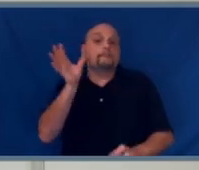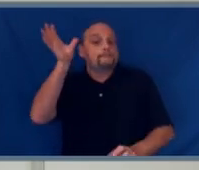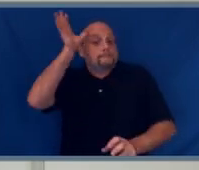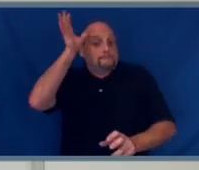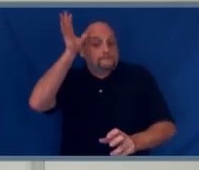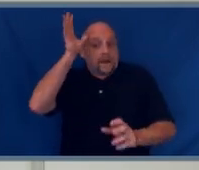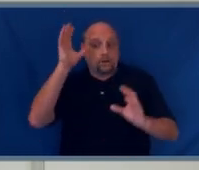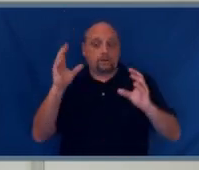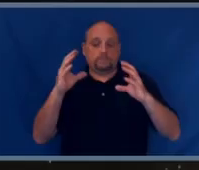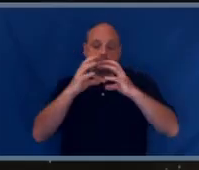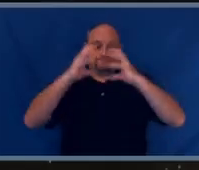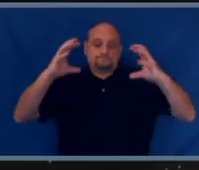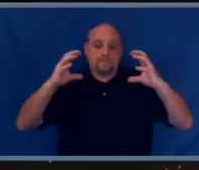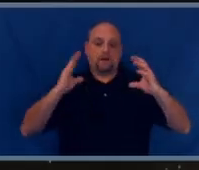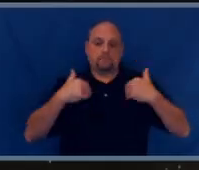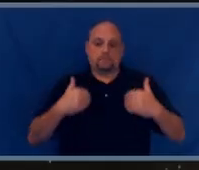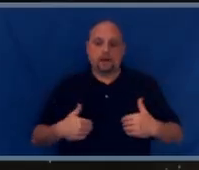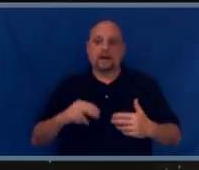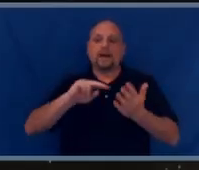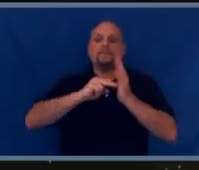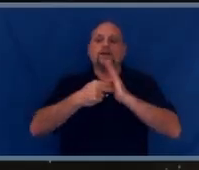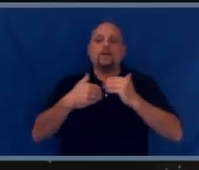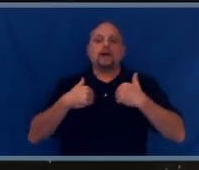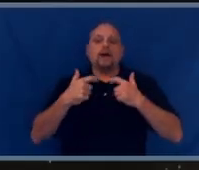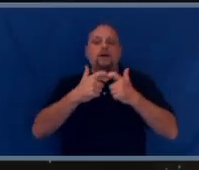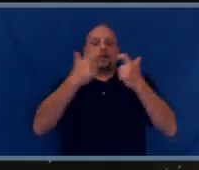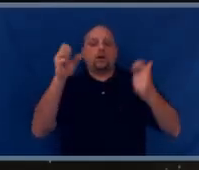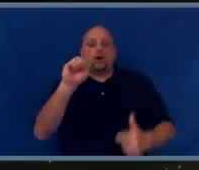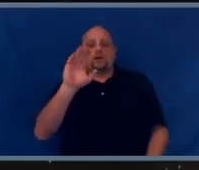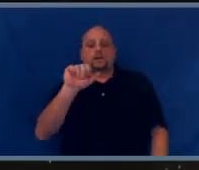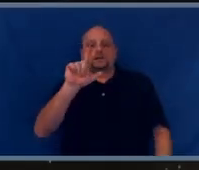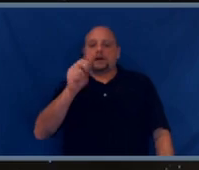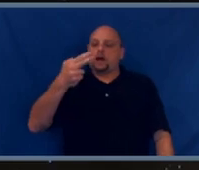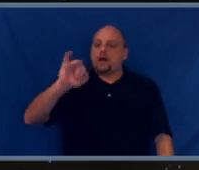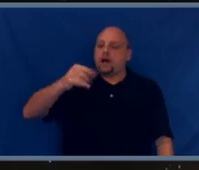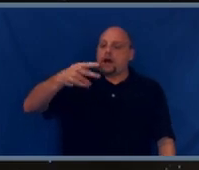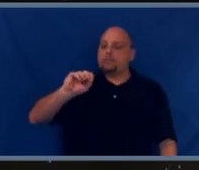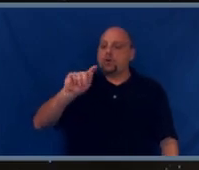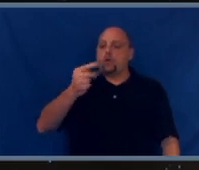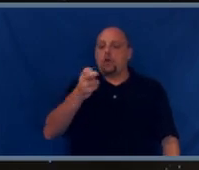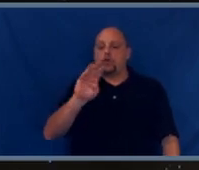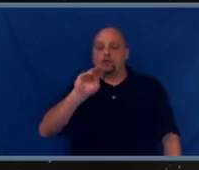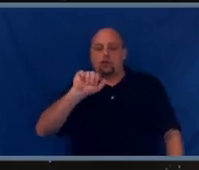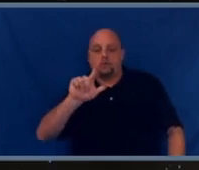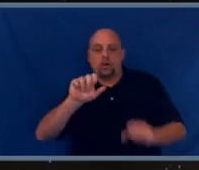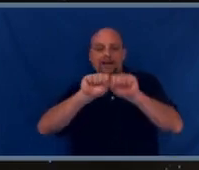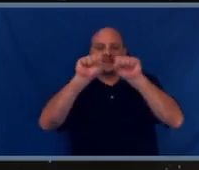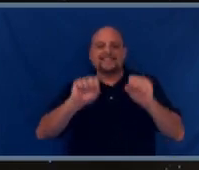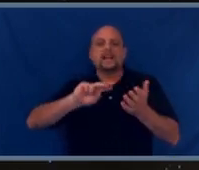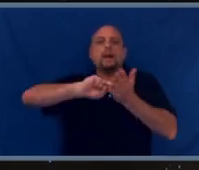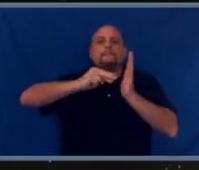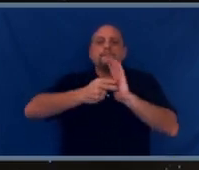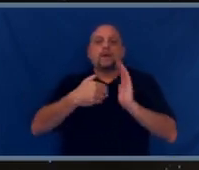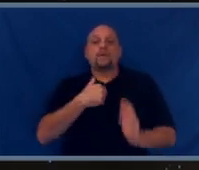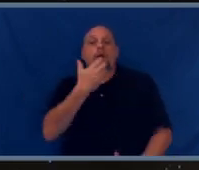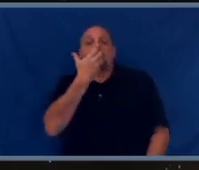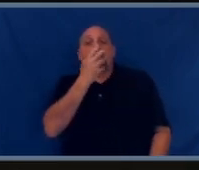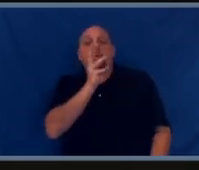HIRED THERMAL SYSTEM, THERE WAS WATER FLOWING IN THE INTERIOR OF THE ASTEROID.